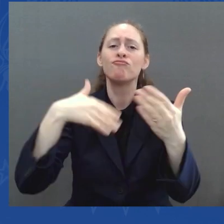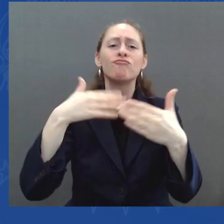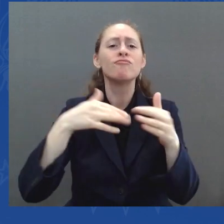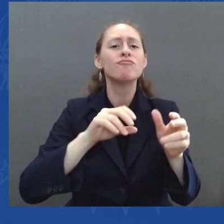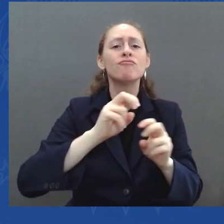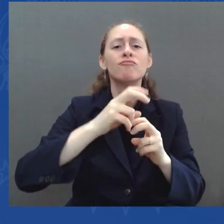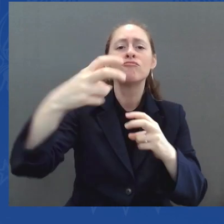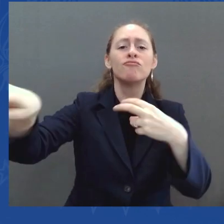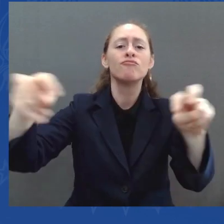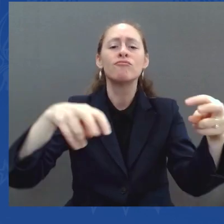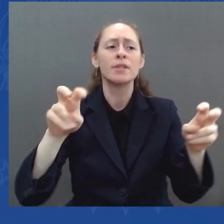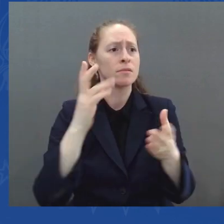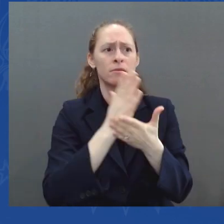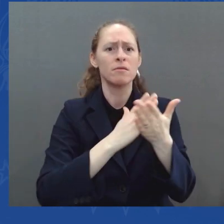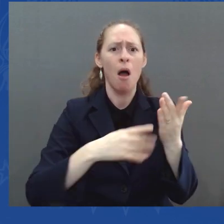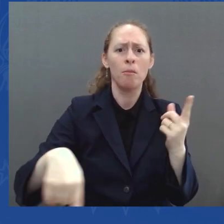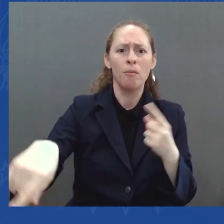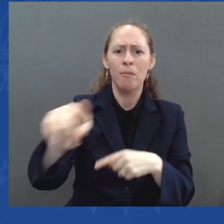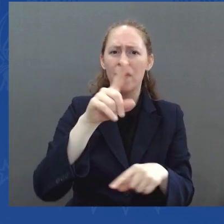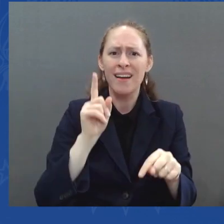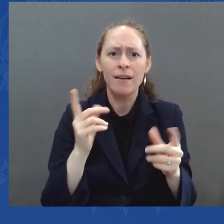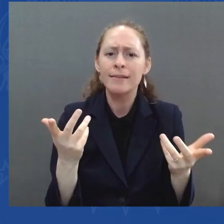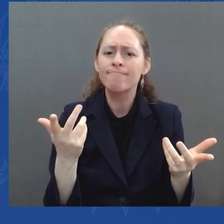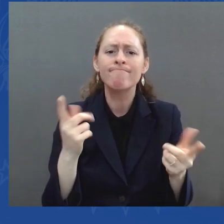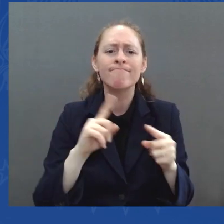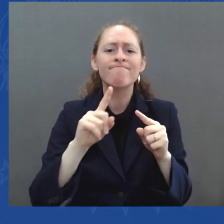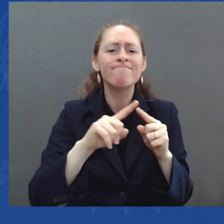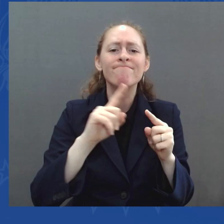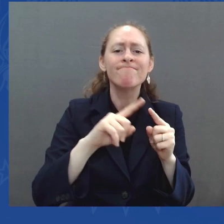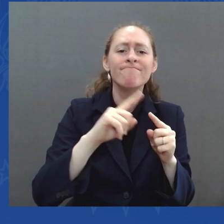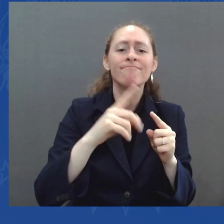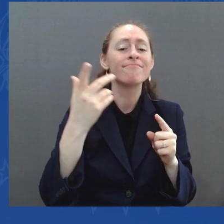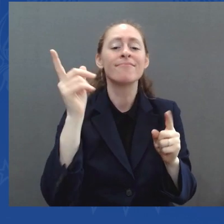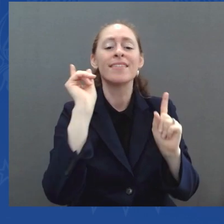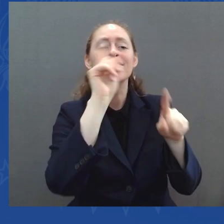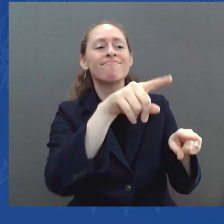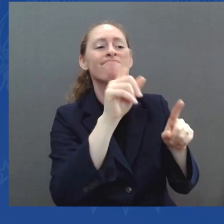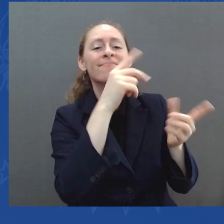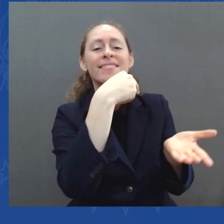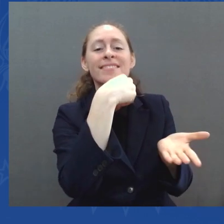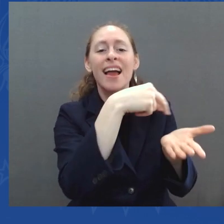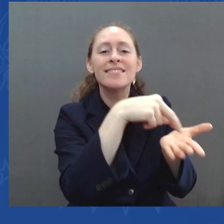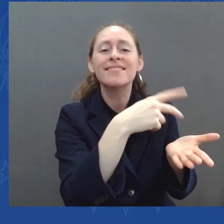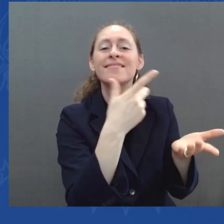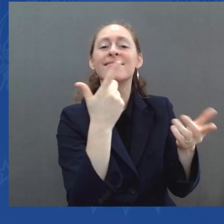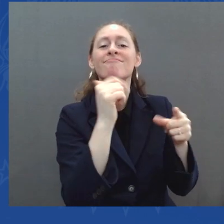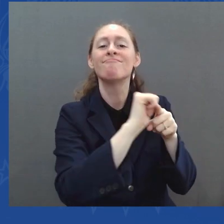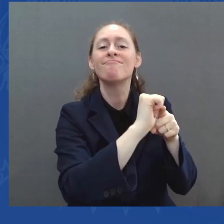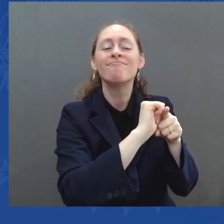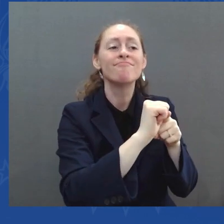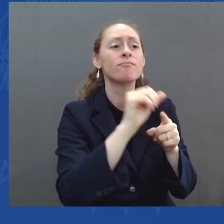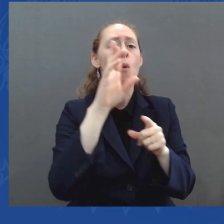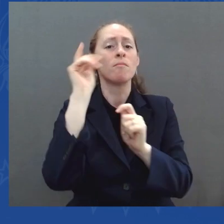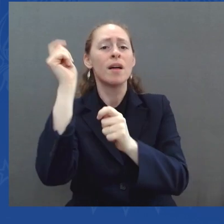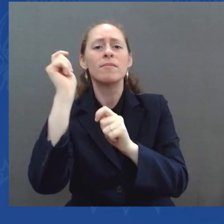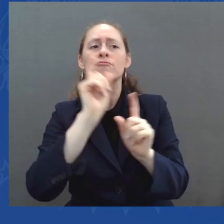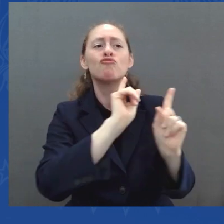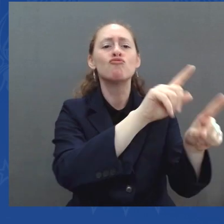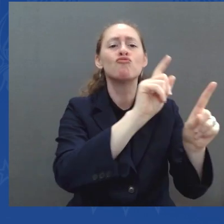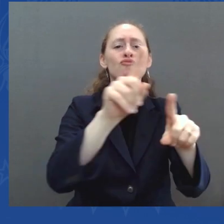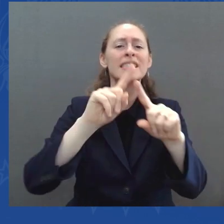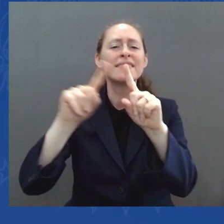just to occupy a seat or to hang on to power.